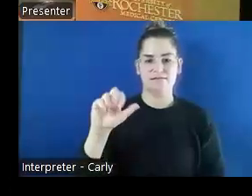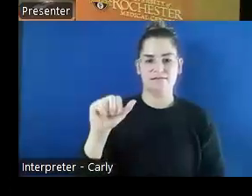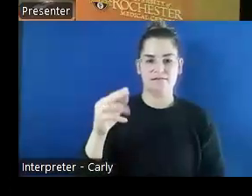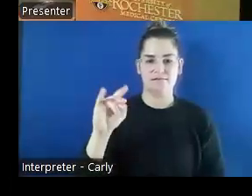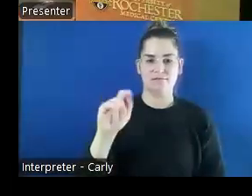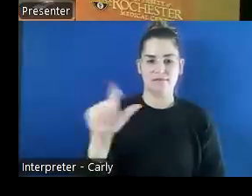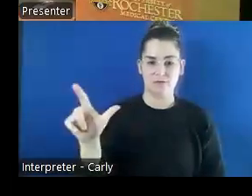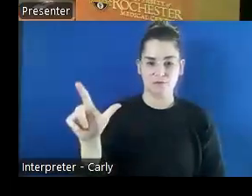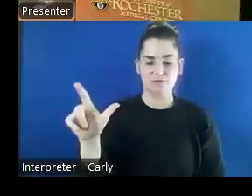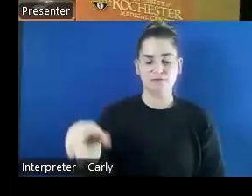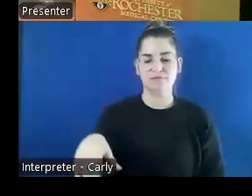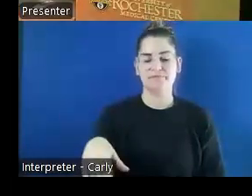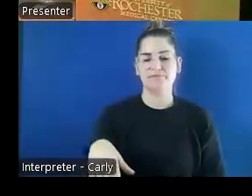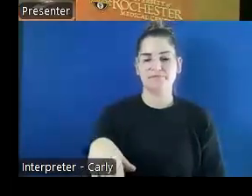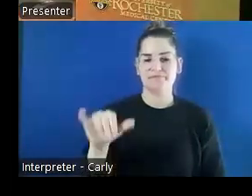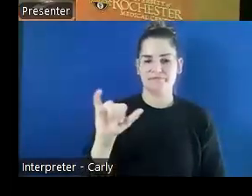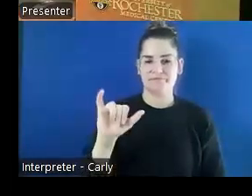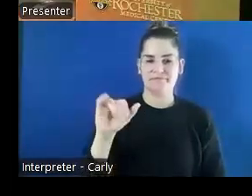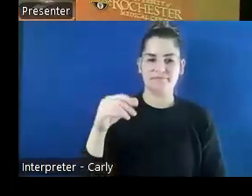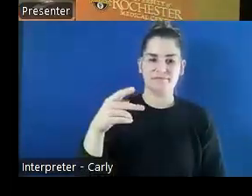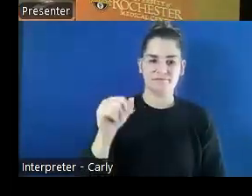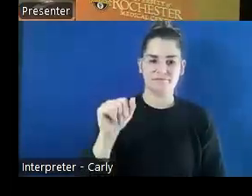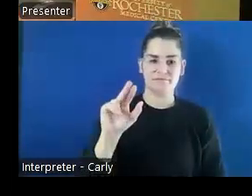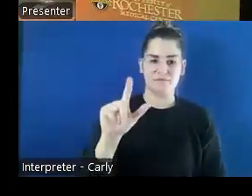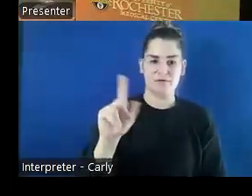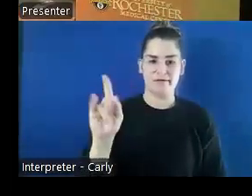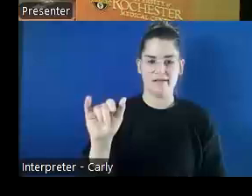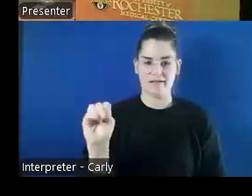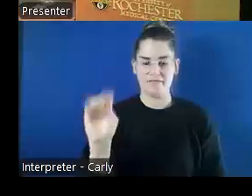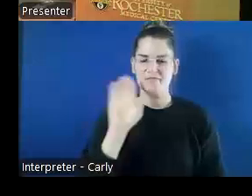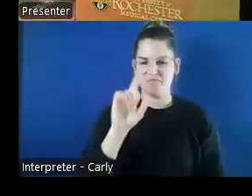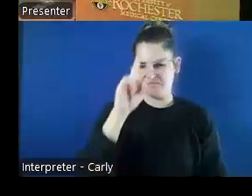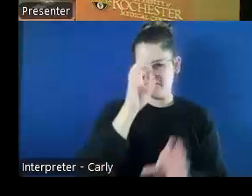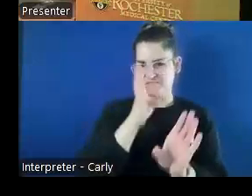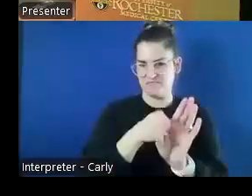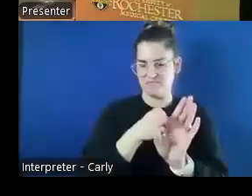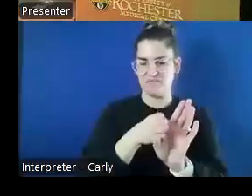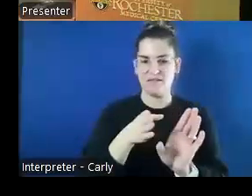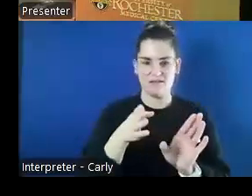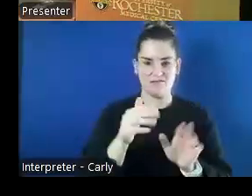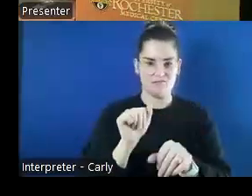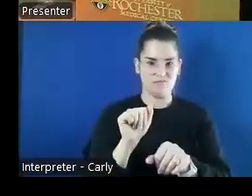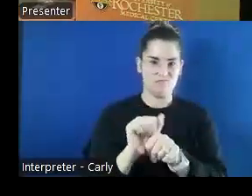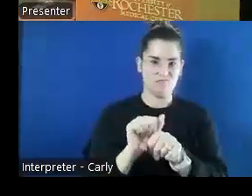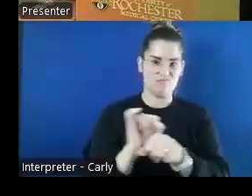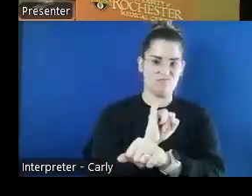Psychiatry residents and a Ela you're doing the case right the case presentation from